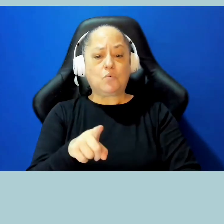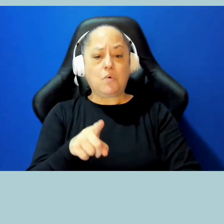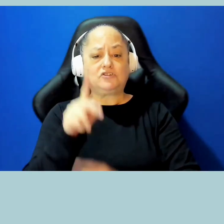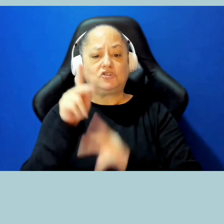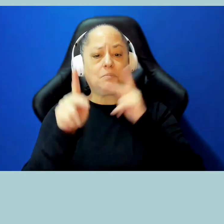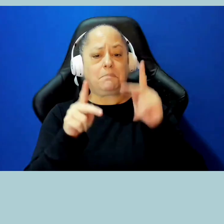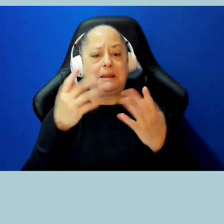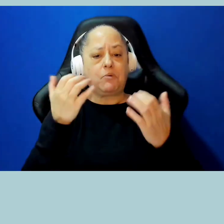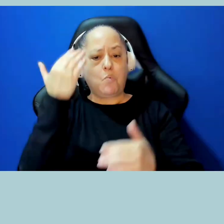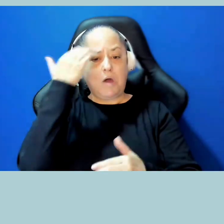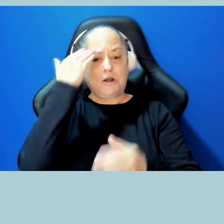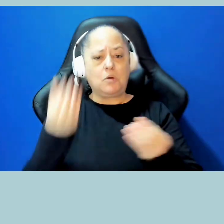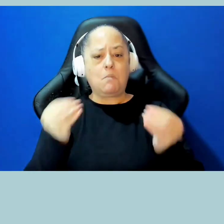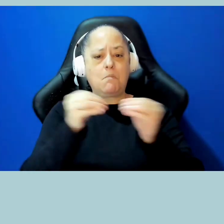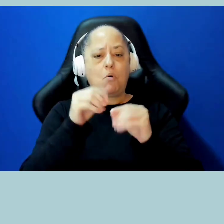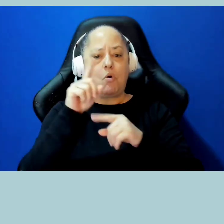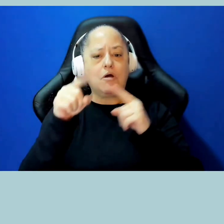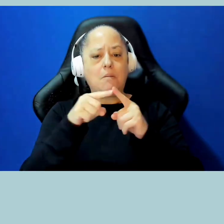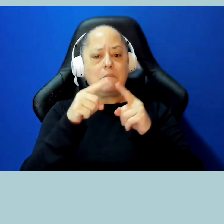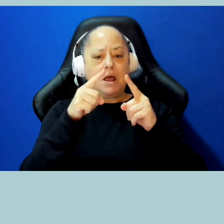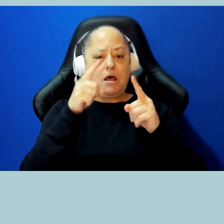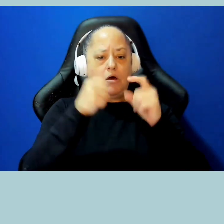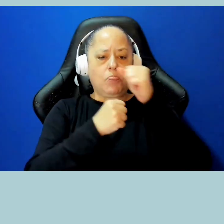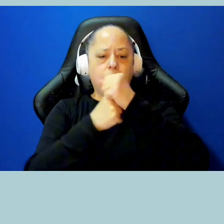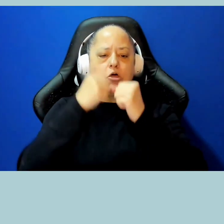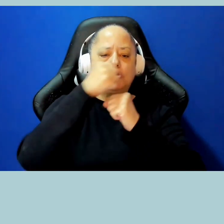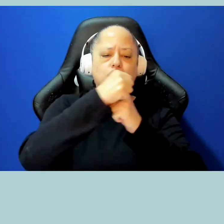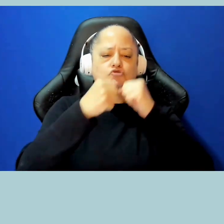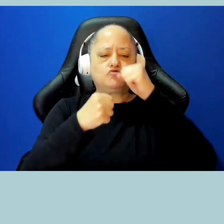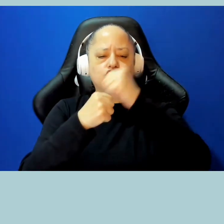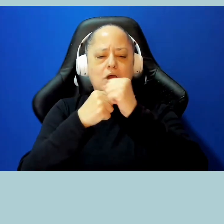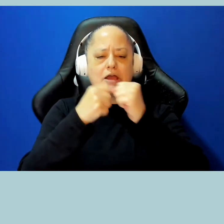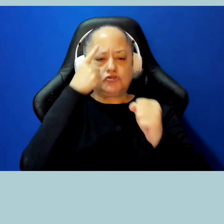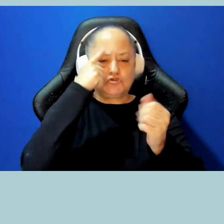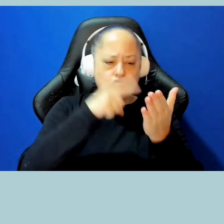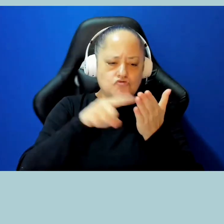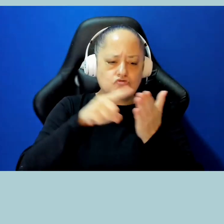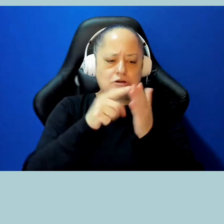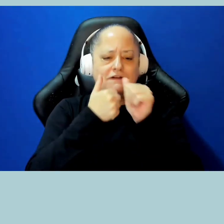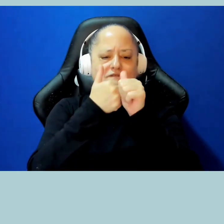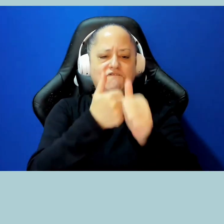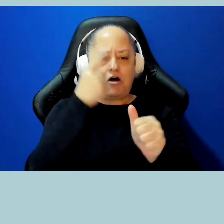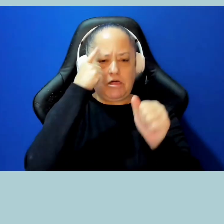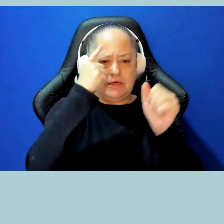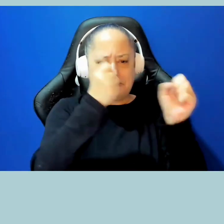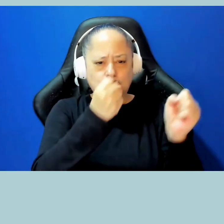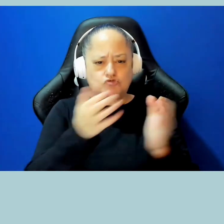to know more about the structure of research, kind of following the strategic plan. So will this strategic